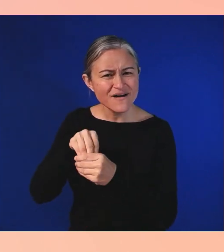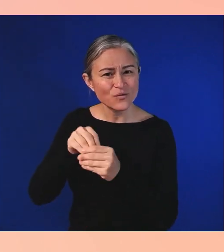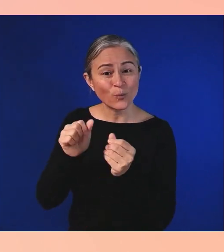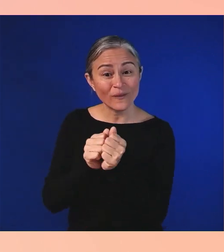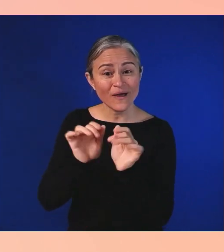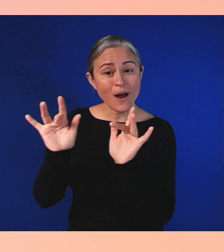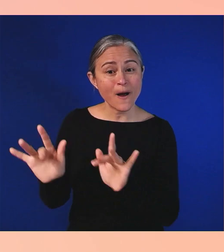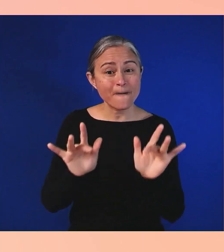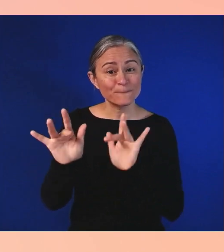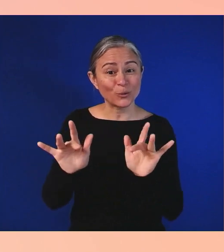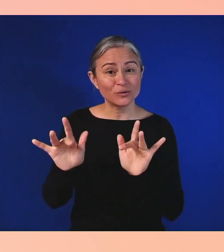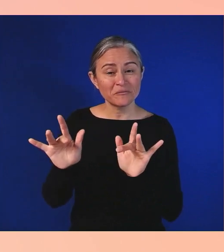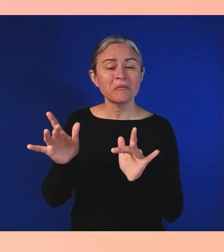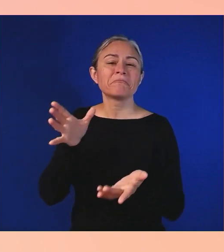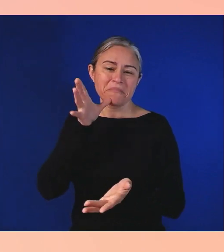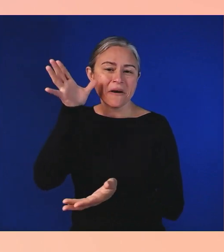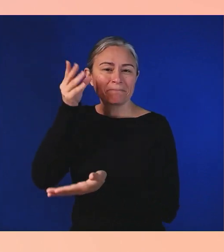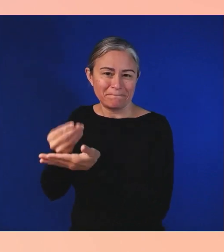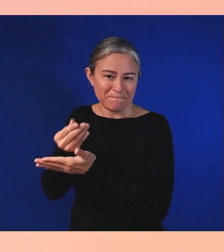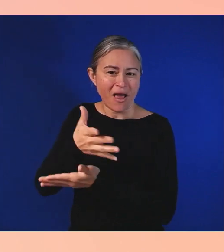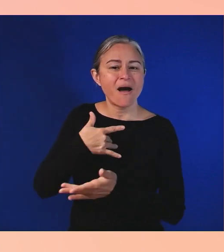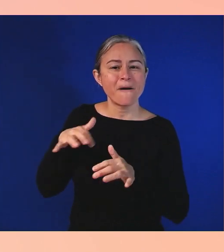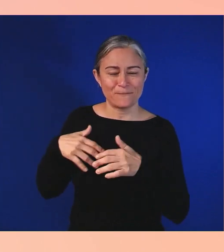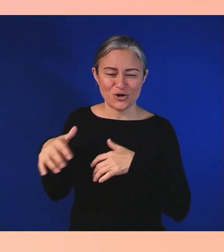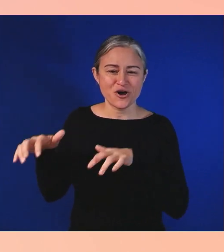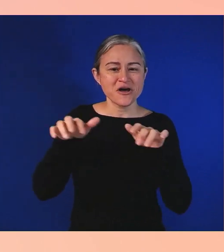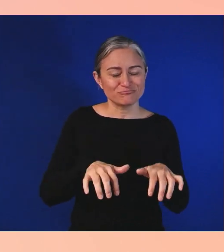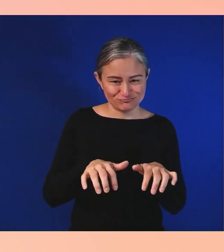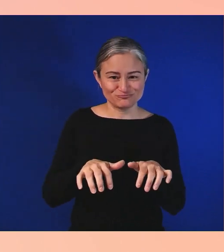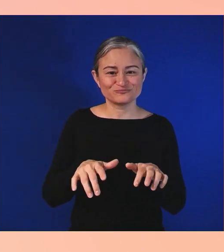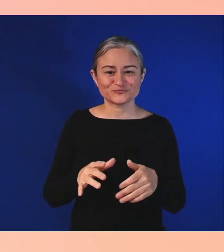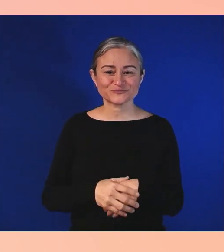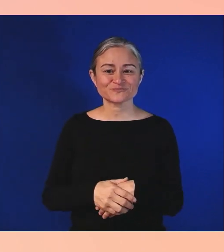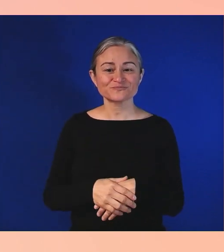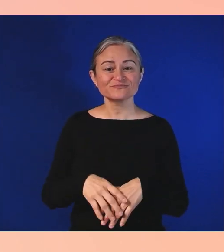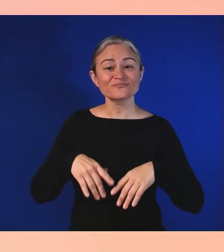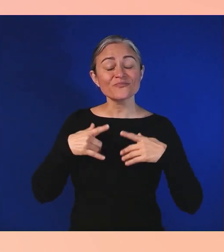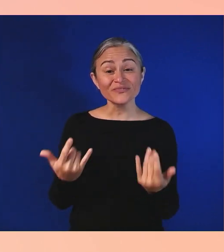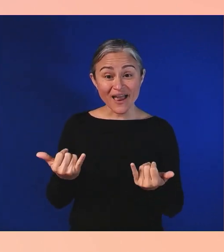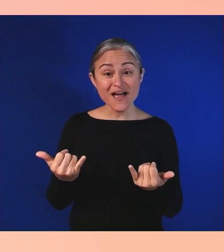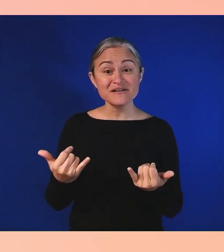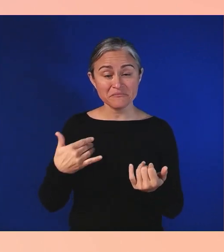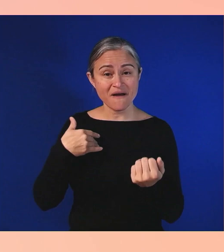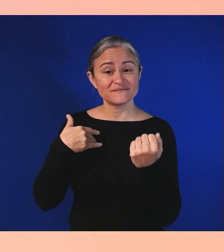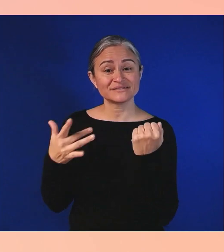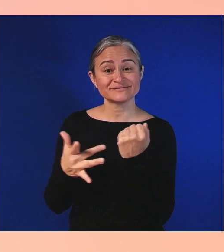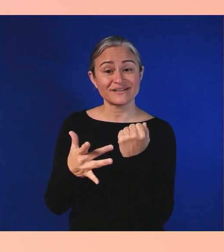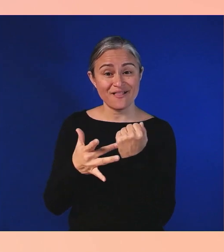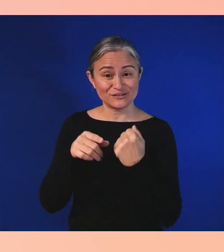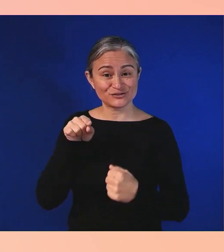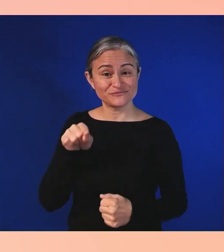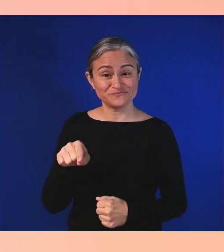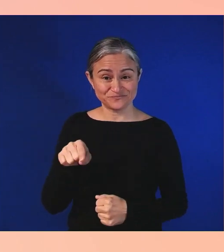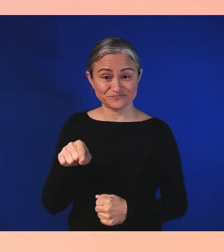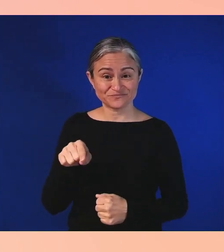The accessible technology like screen readers and keyboard shortcuts and in-built accessibility features of Windows enabled